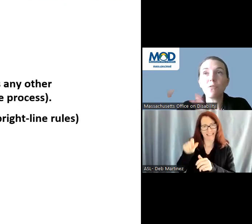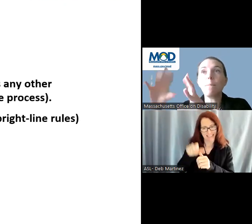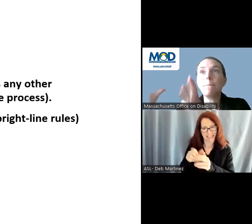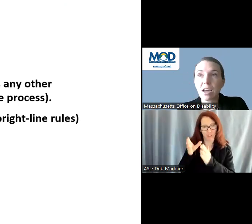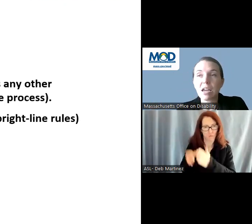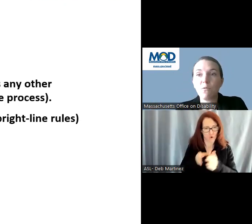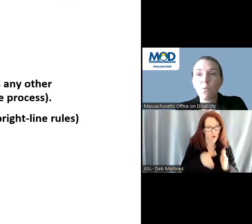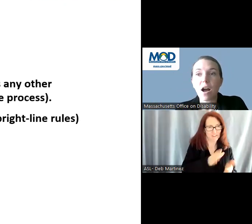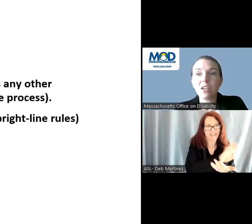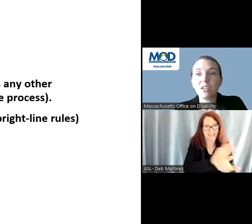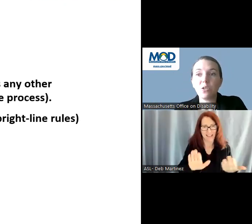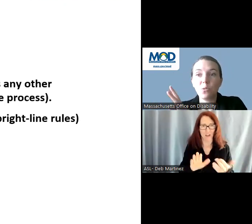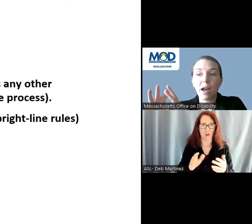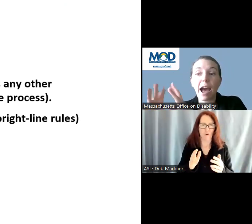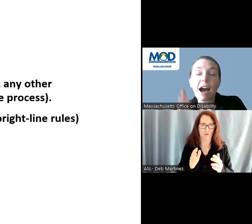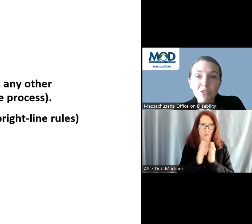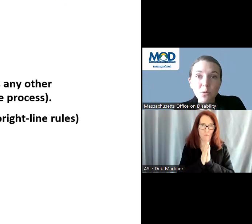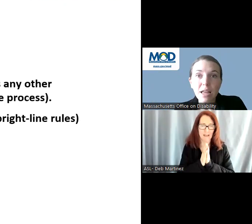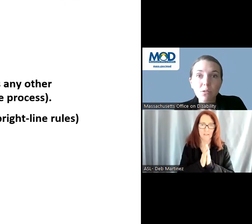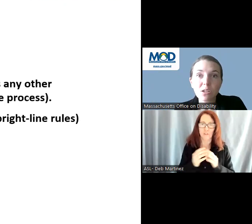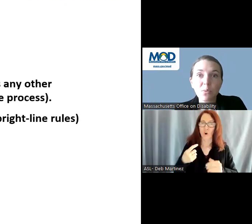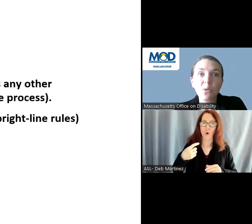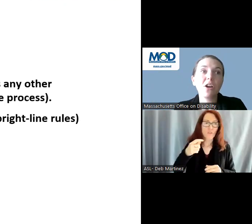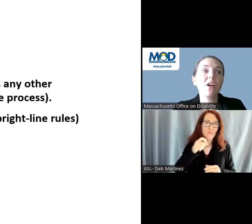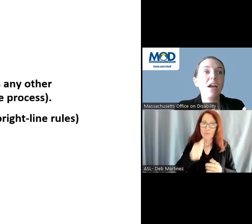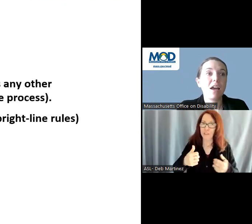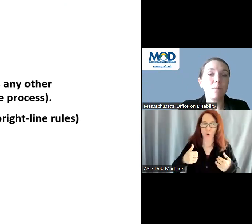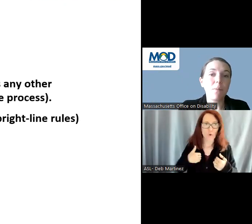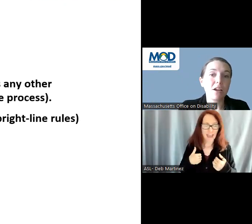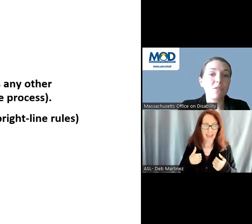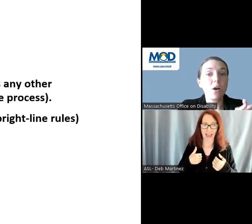sort of a bucket of what you have to allow as an employer and a bucket of